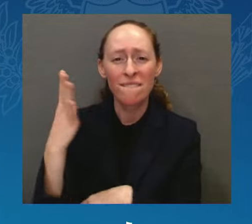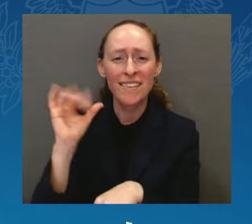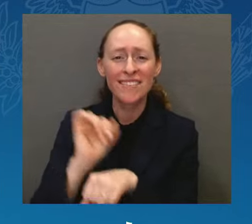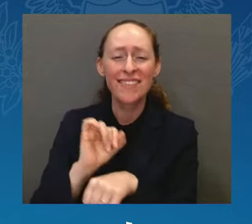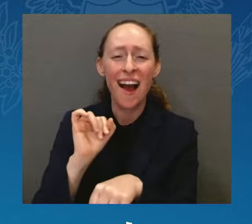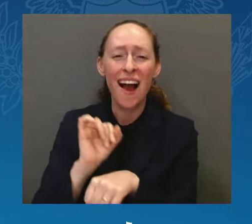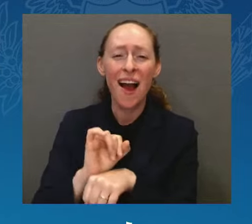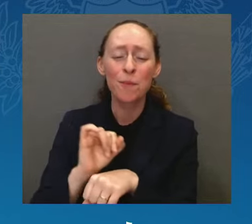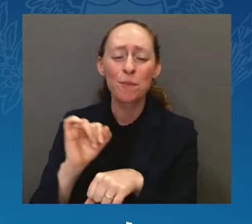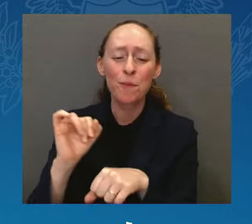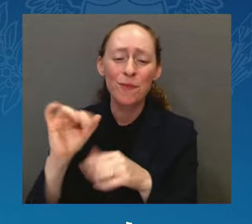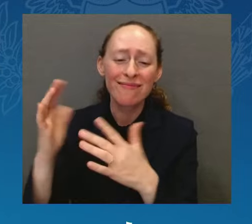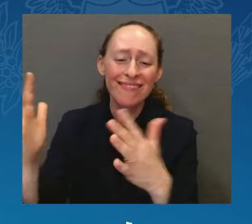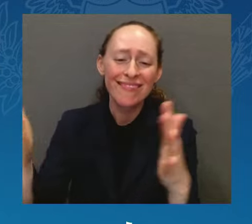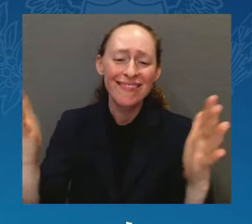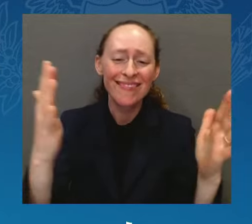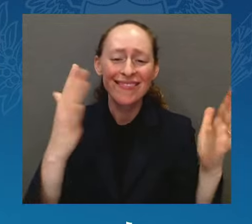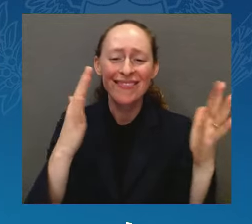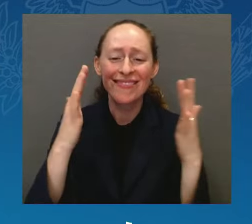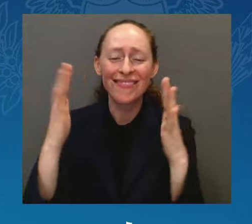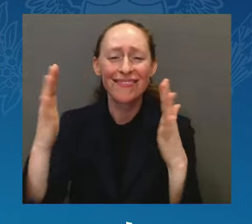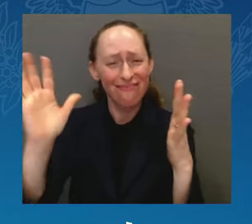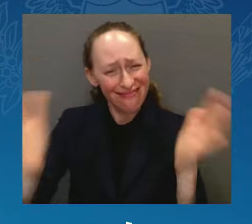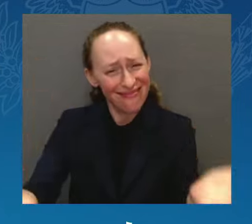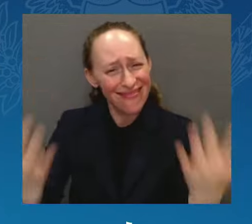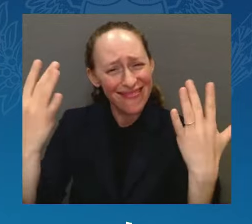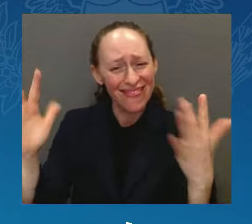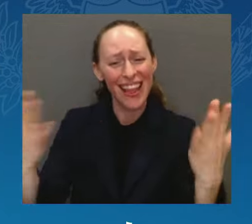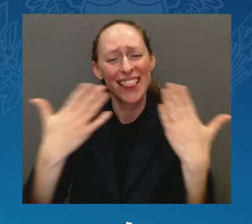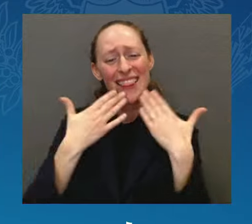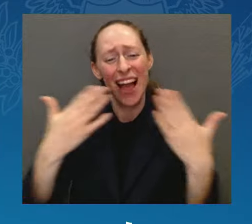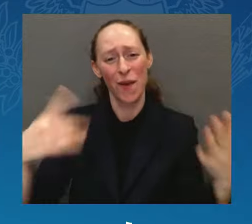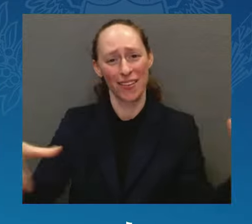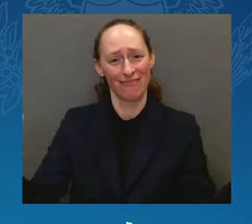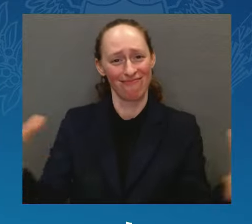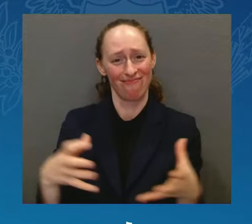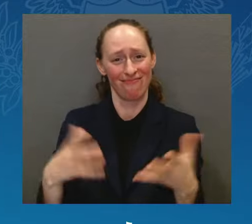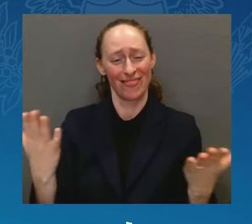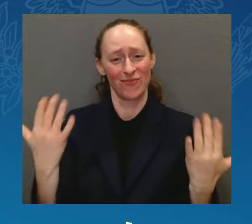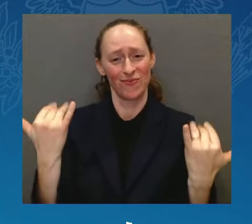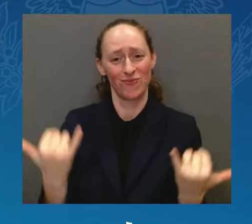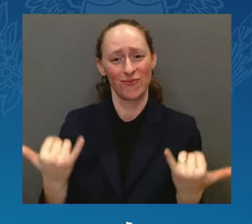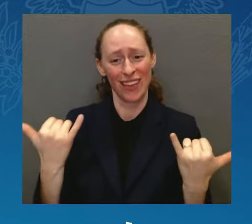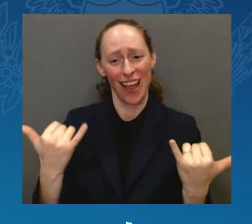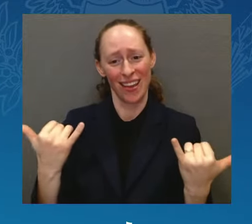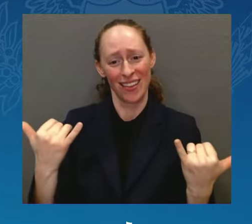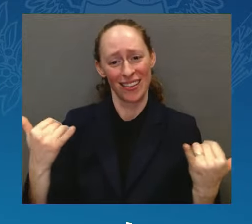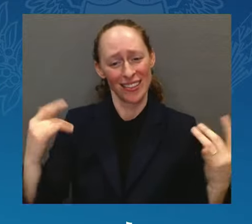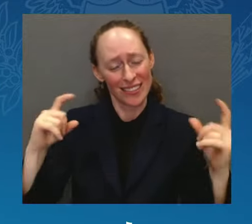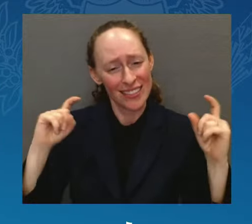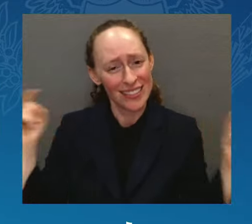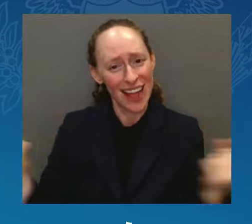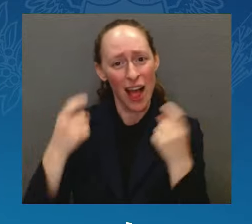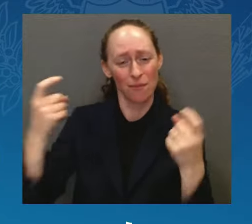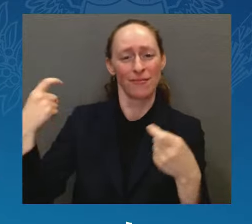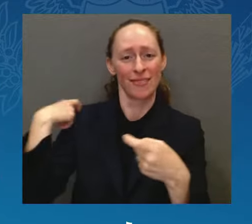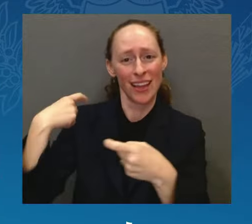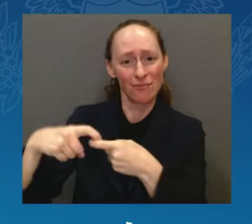And thank you all for being here to help us celebrate Hispanic Heritage Month. Please enjoy the reception. Thank you.